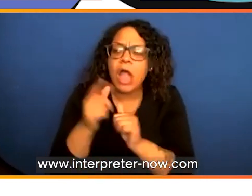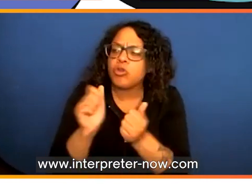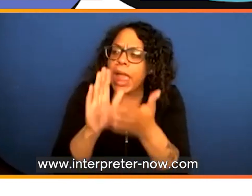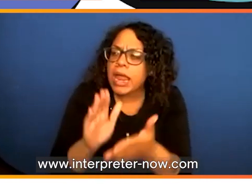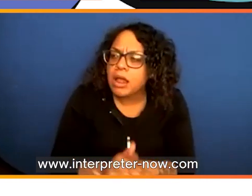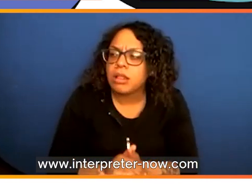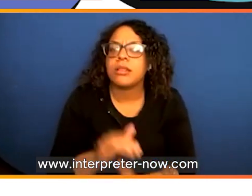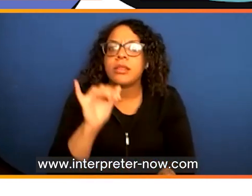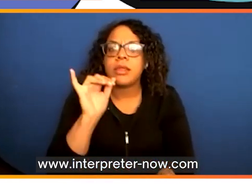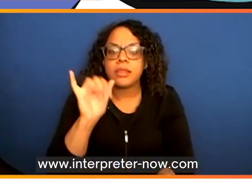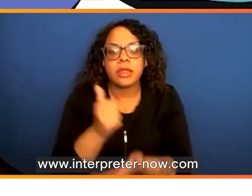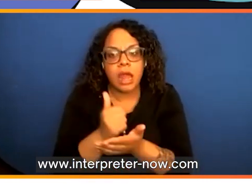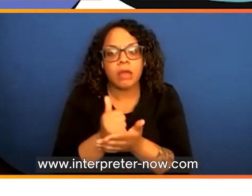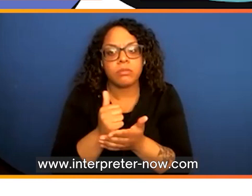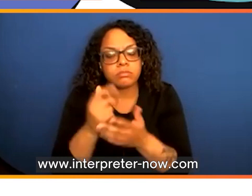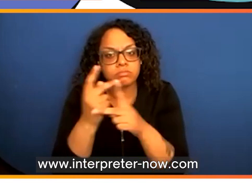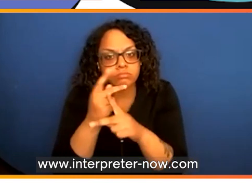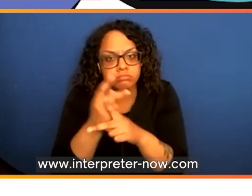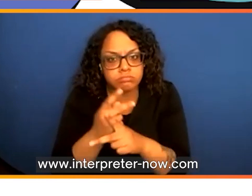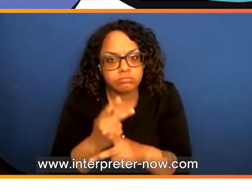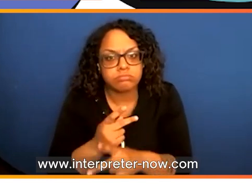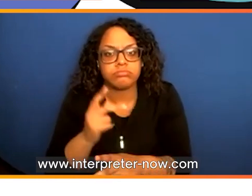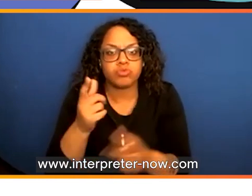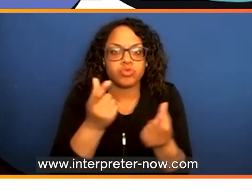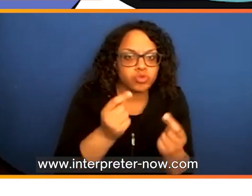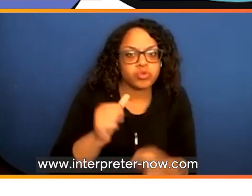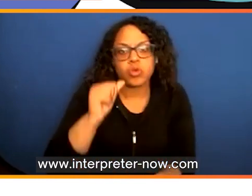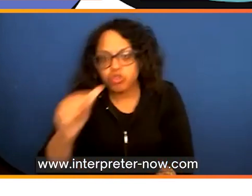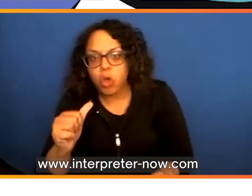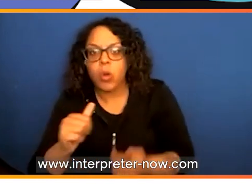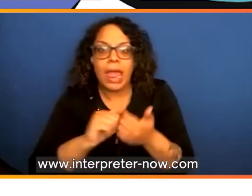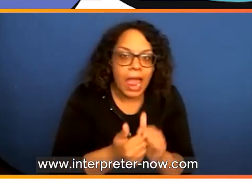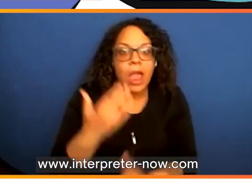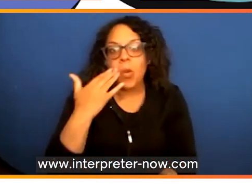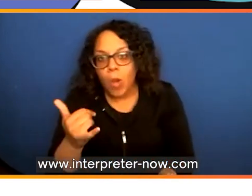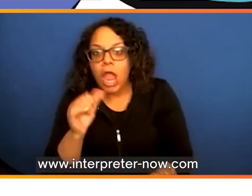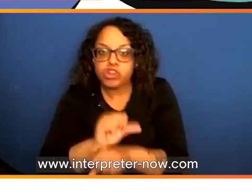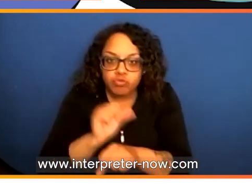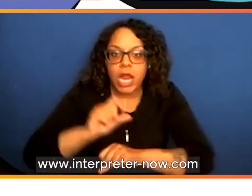way through your career; the do's and don'ts, the how's and why's. That's great, we all need mentors.